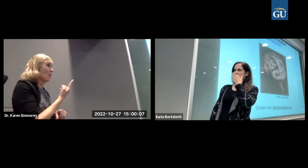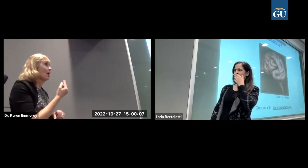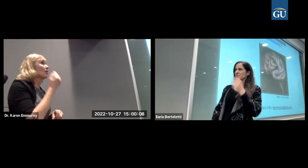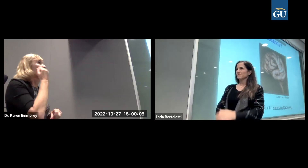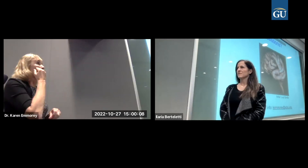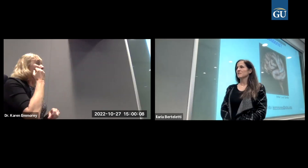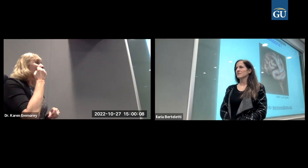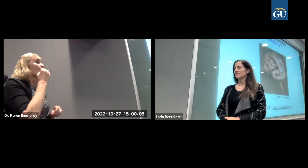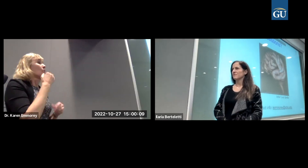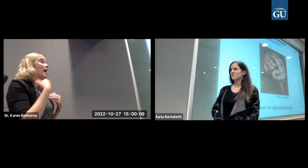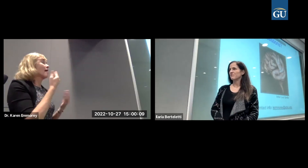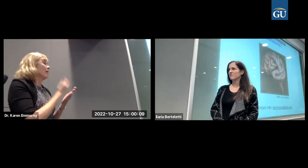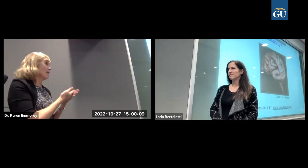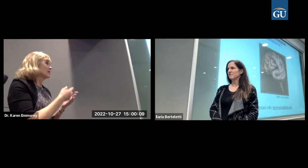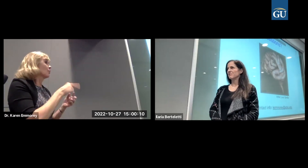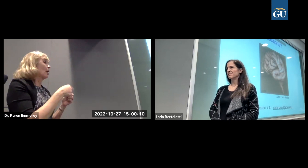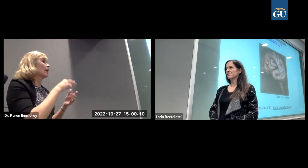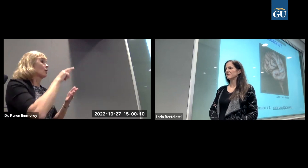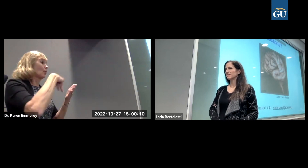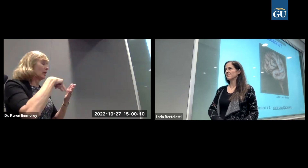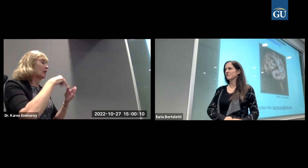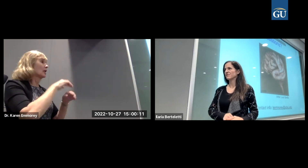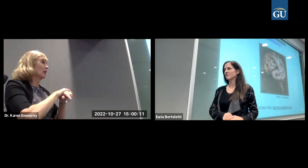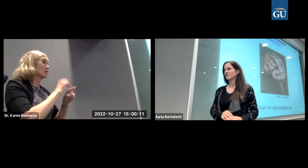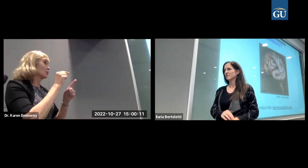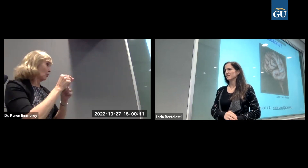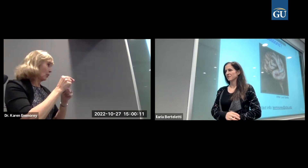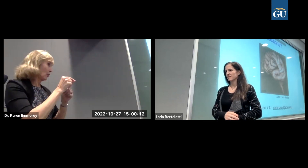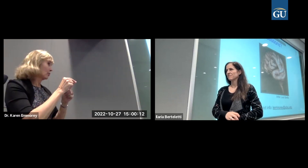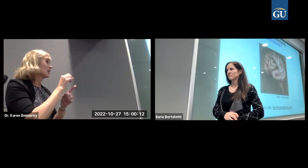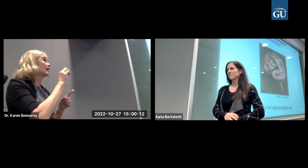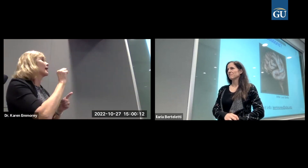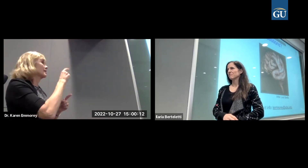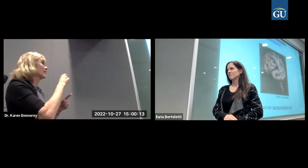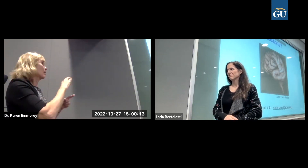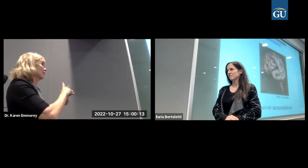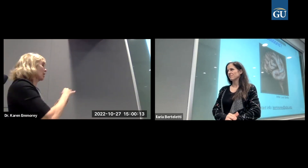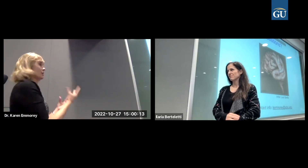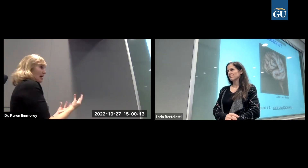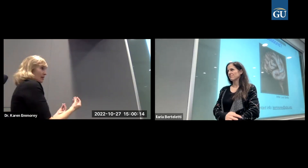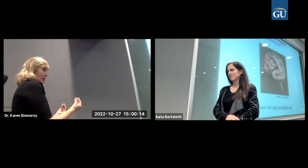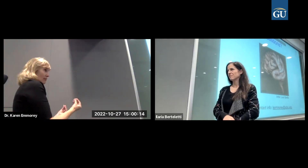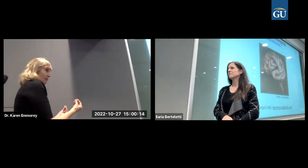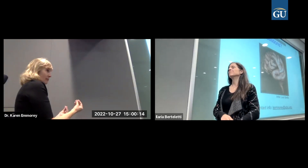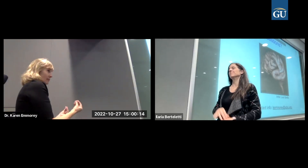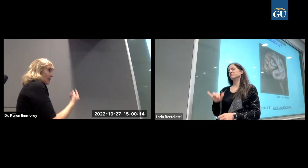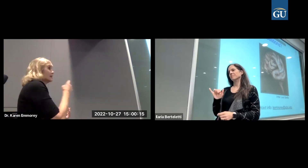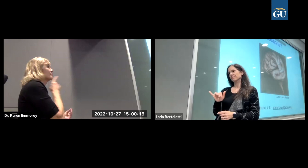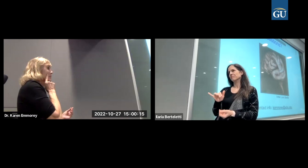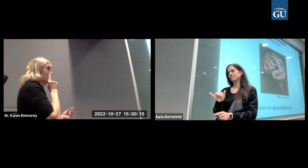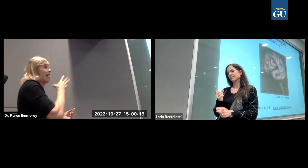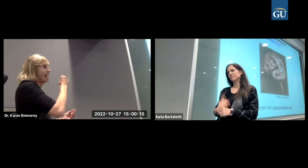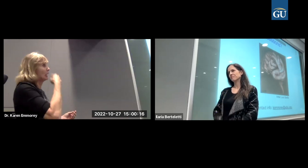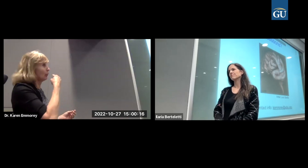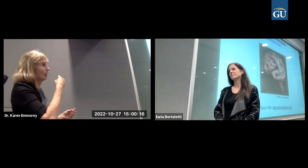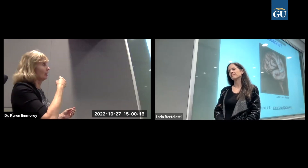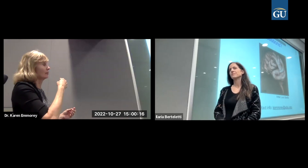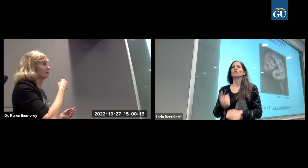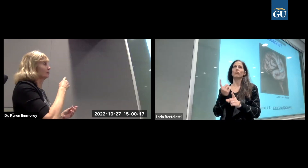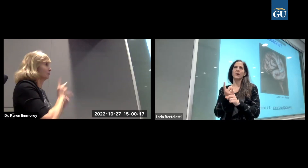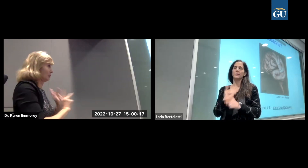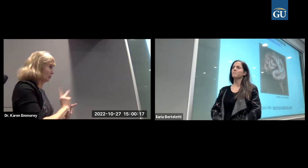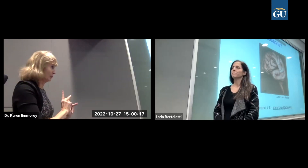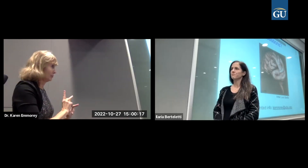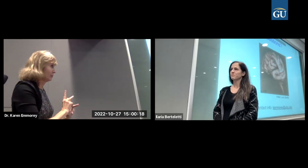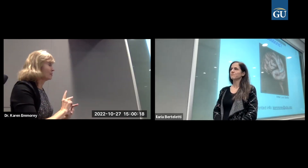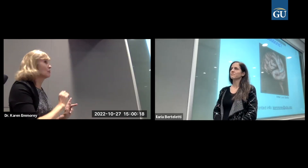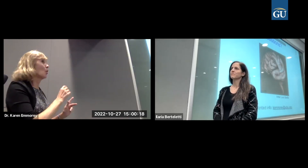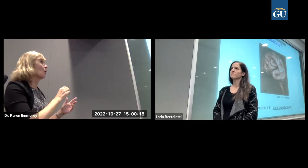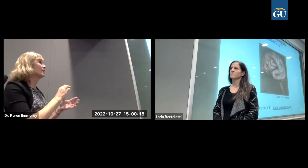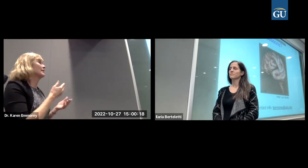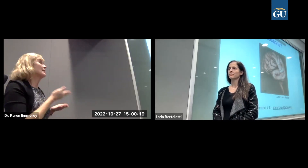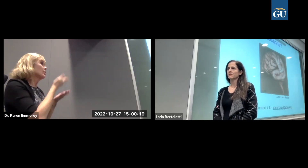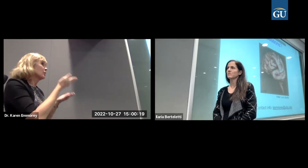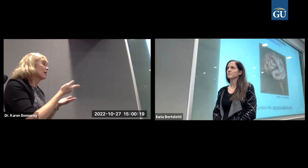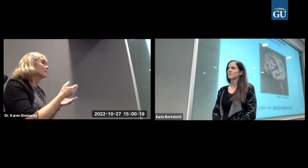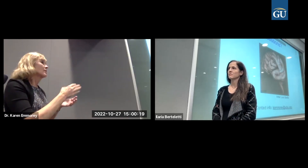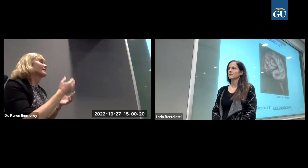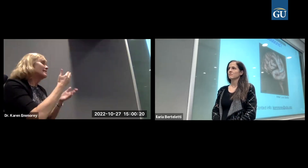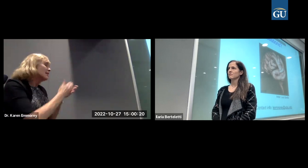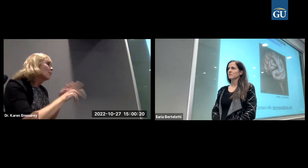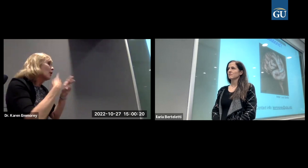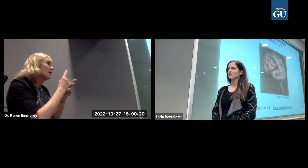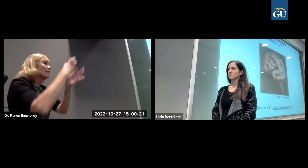And that's true, is your word that signers. So it suggests that there is some kind of link between English words and asl signs and ass. The knowledge.